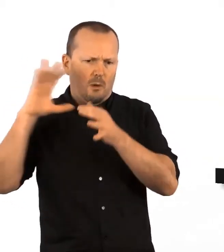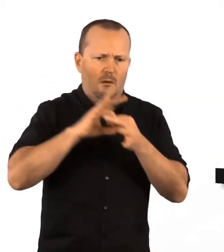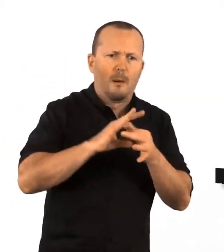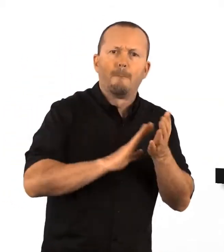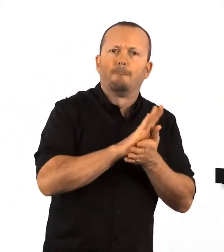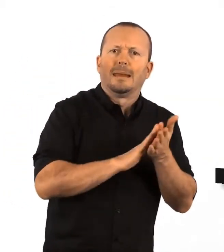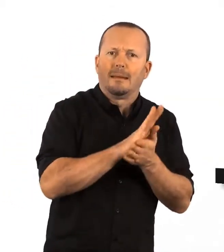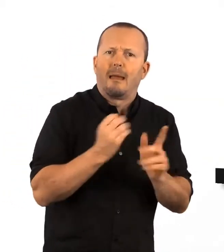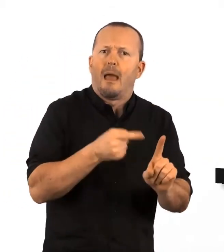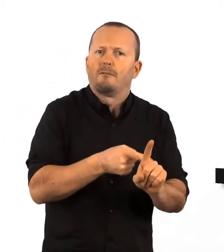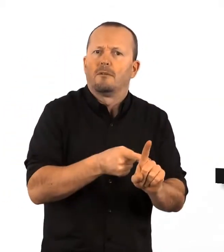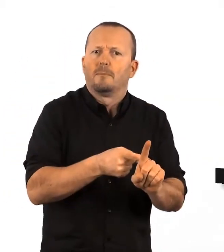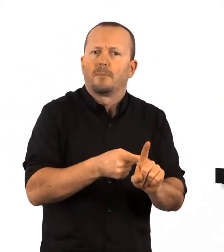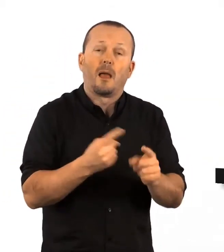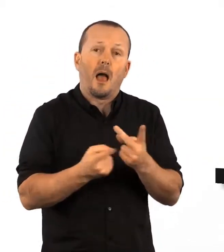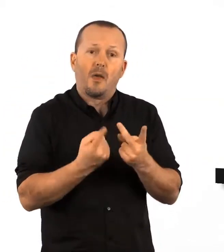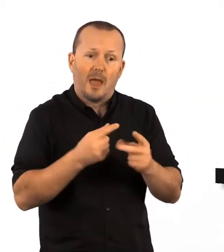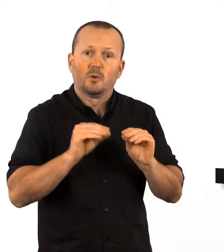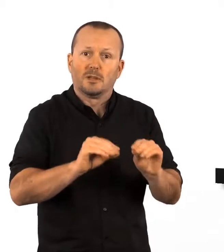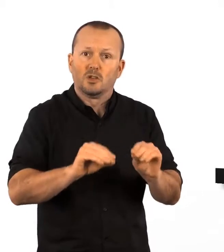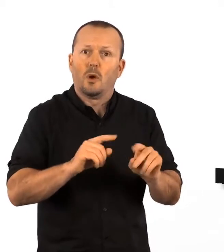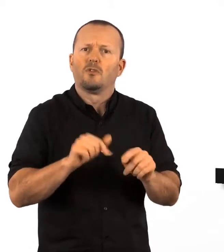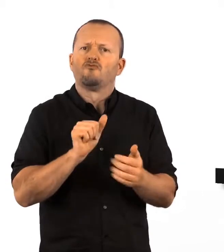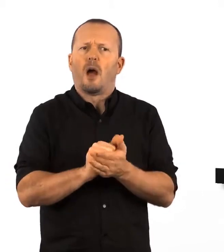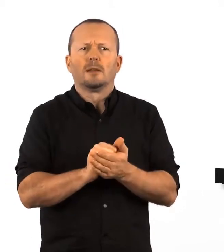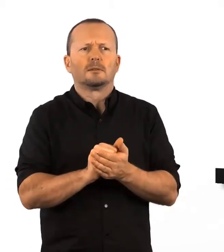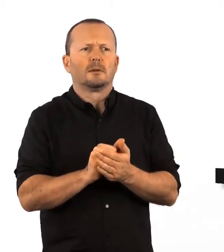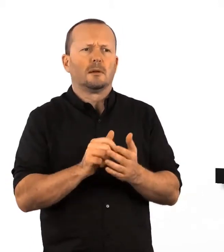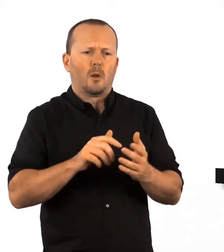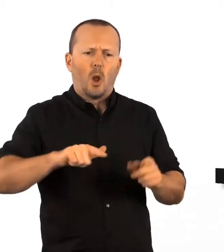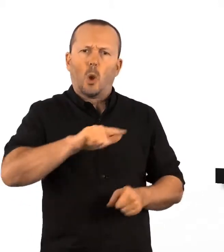we’re really aware of in auditory verbal programme is appropriate positioning so you